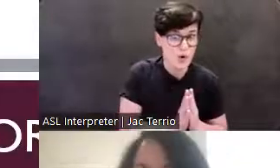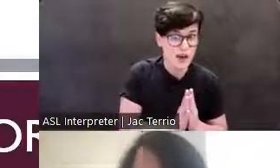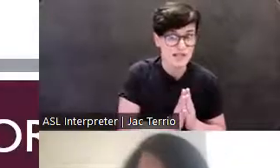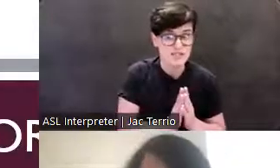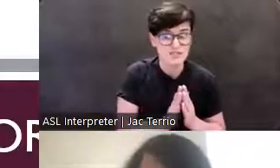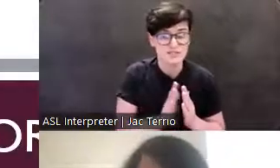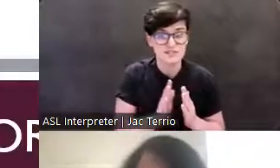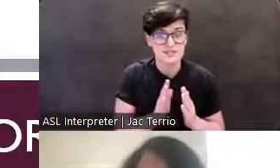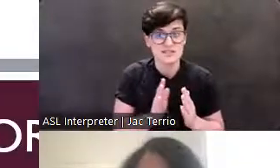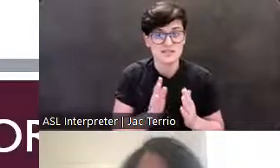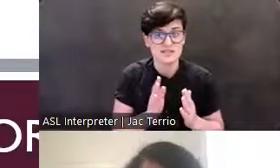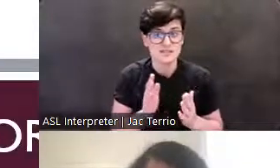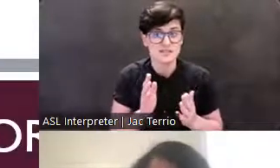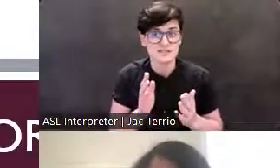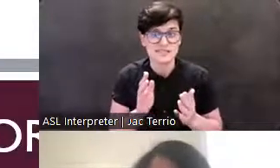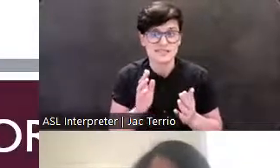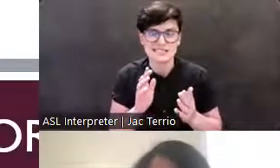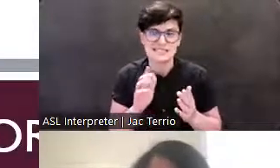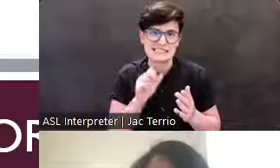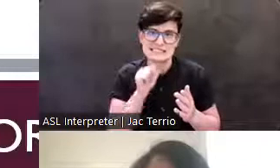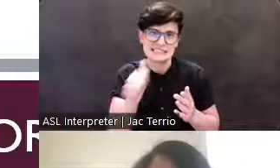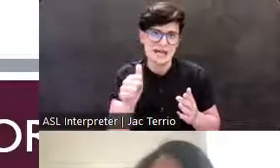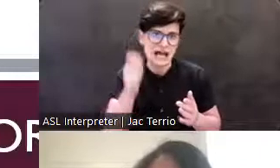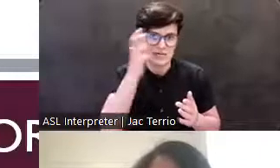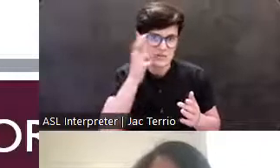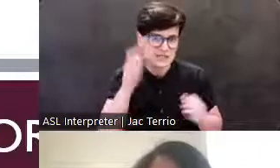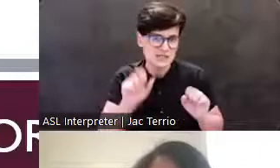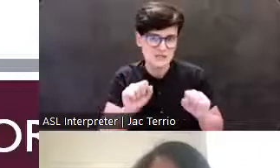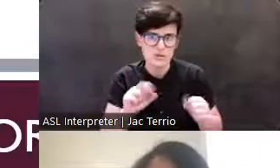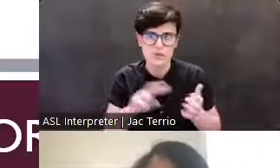so not really a reasonable accommodation or modification.